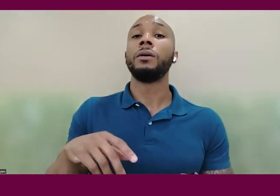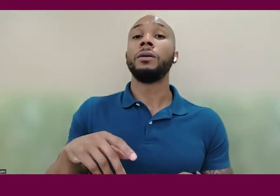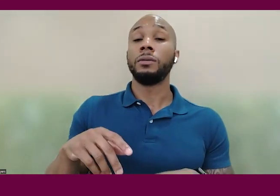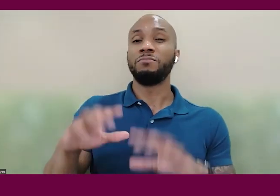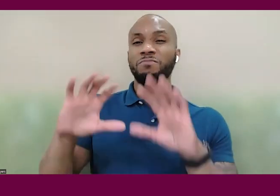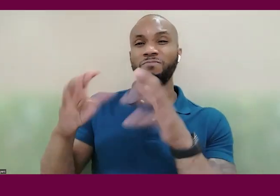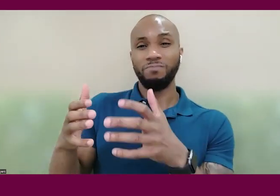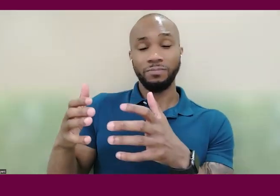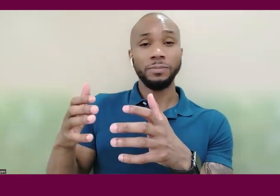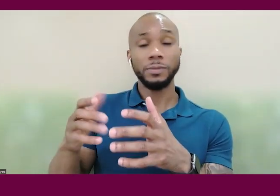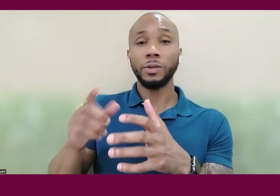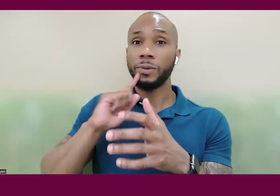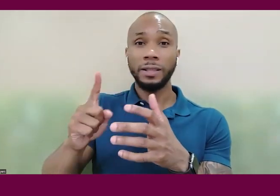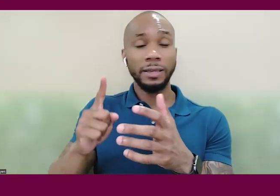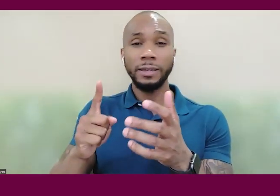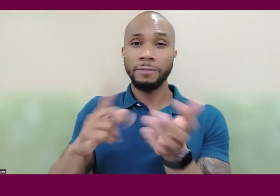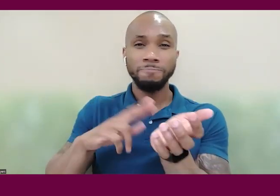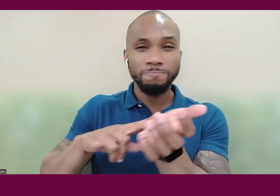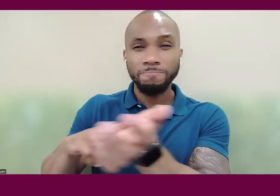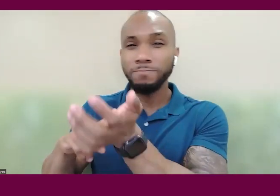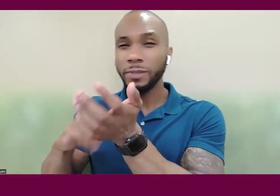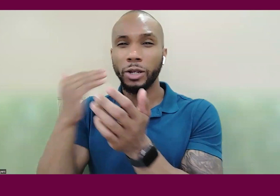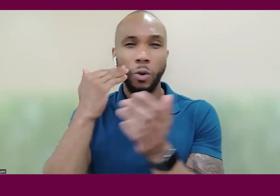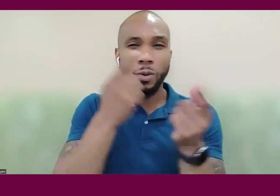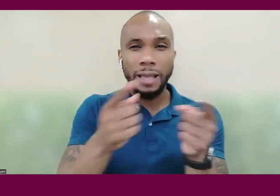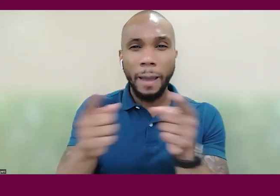have their finger on the pulse of all of these things.